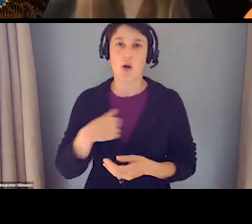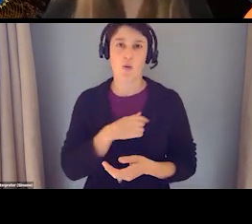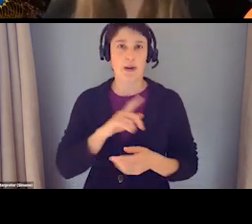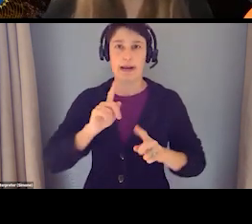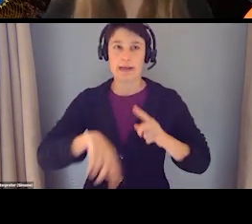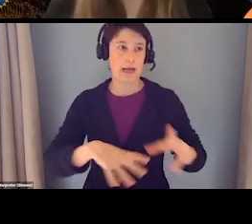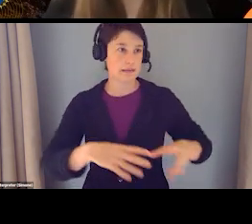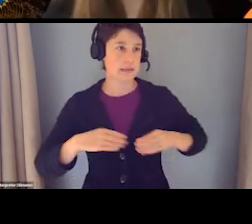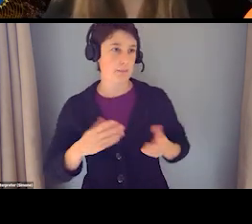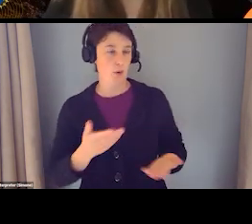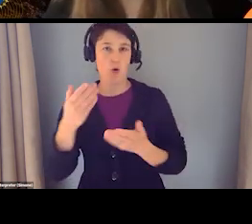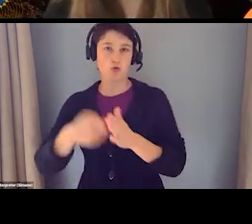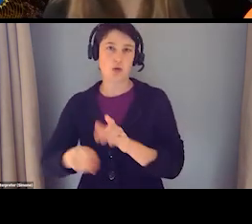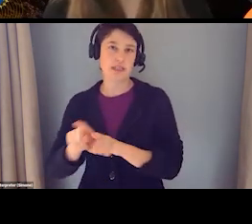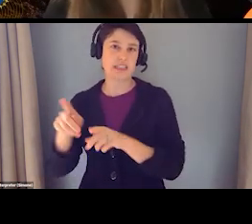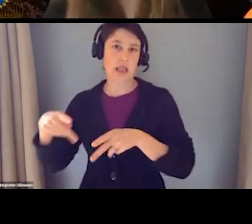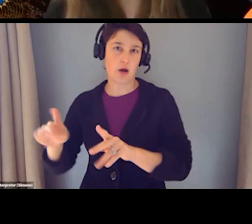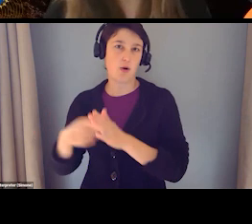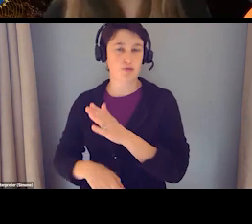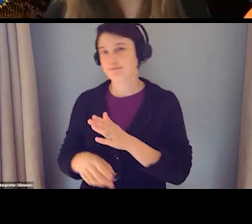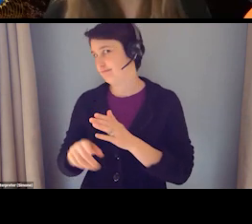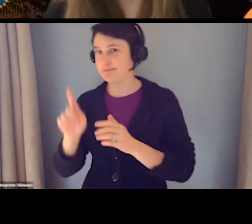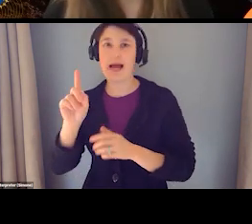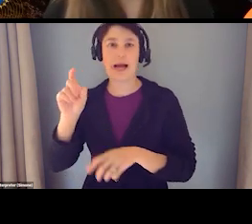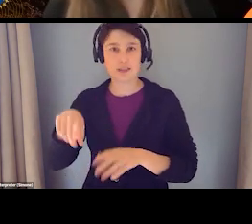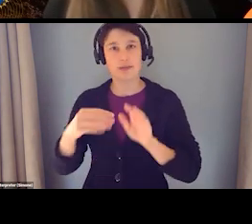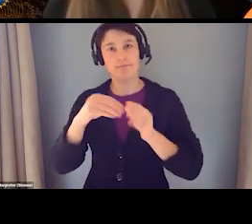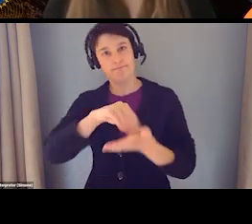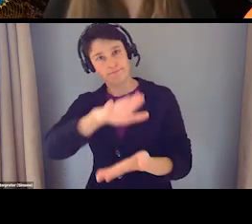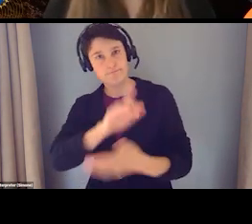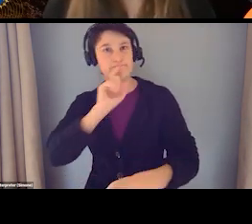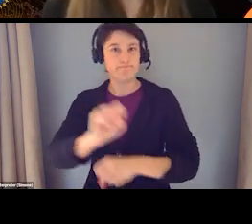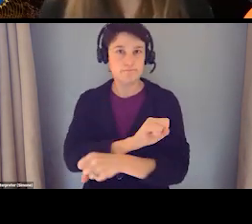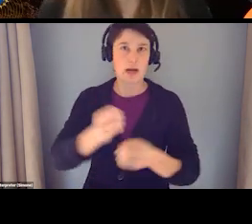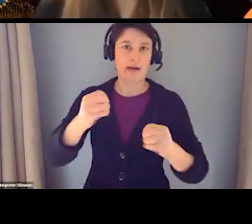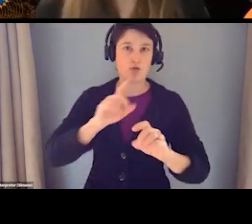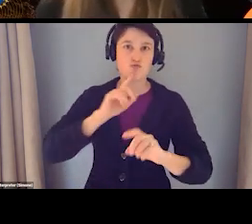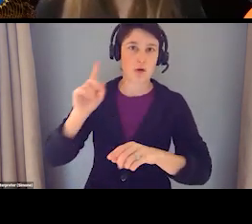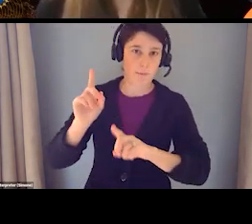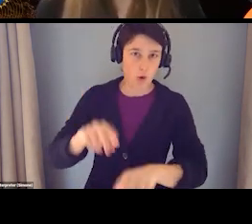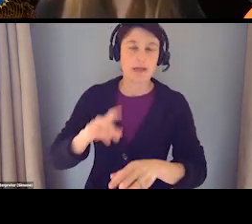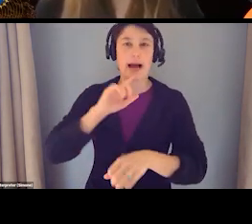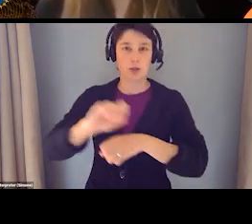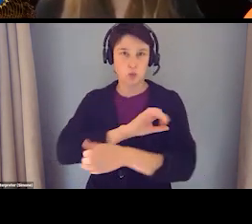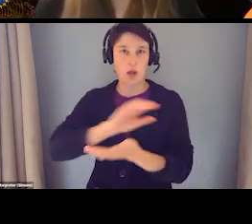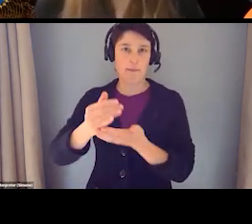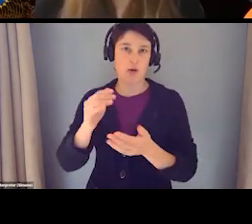It has to be based on the actual effort reports, actual amounts paid. The next one, the application of fringe and indirect rates.